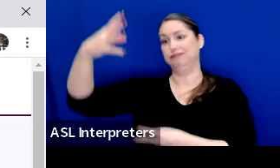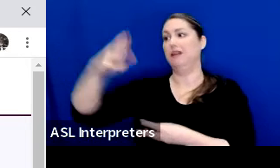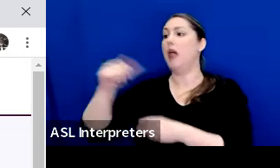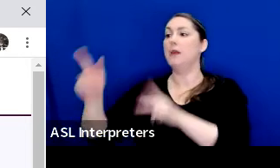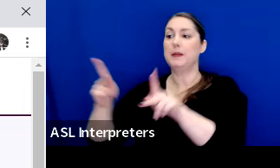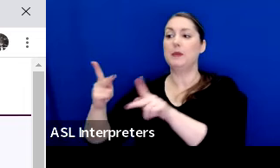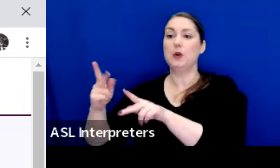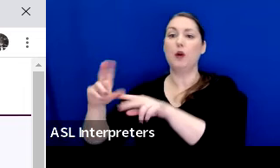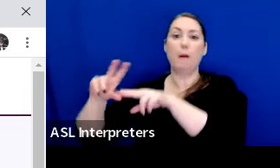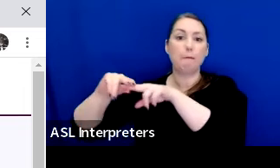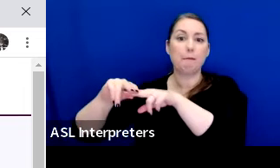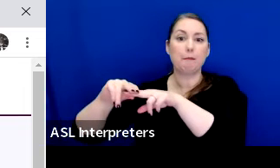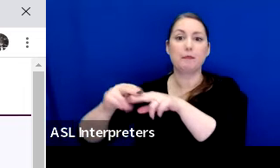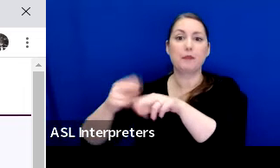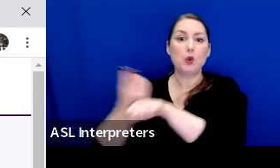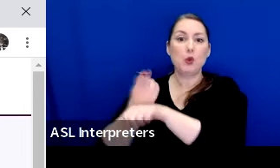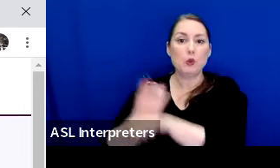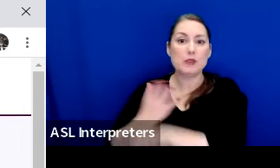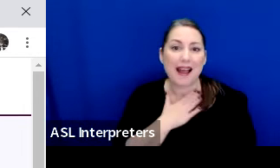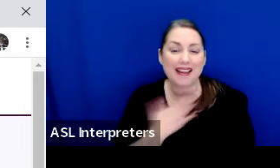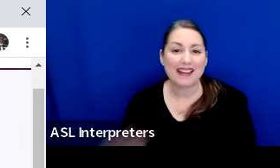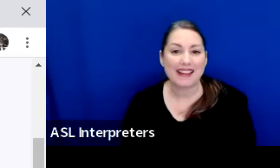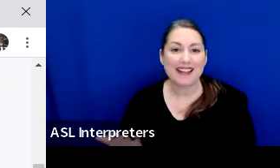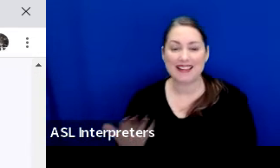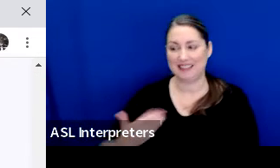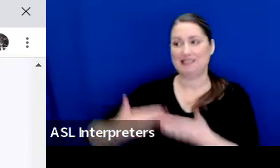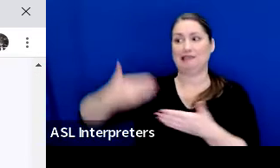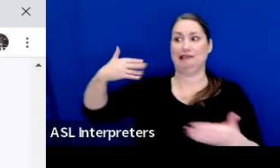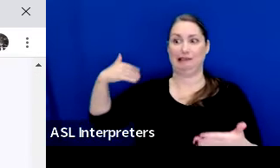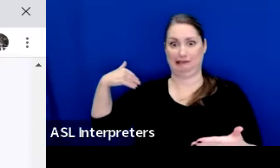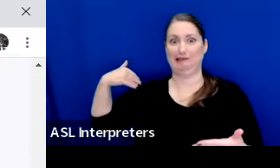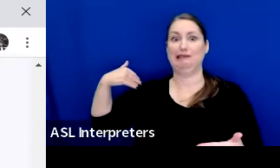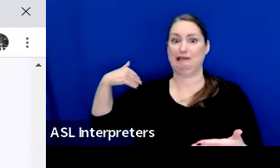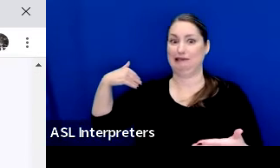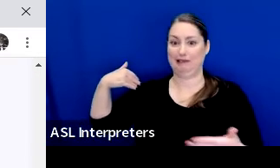supplement outfit and then my past courses I have a lot of them goes on and on.